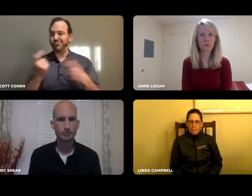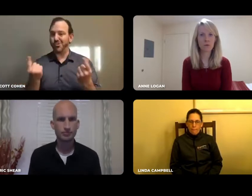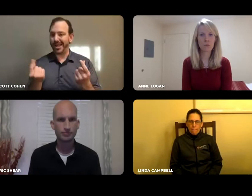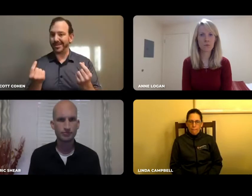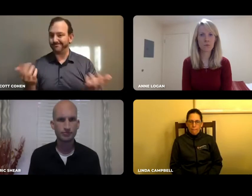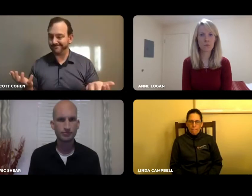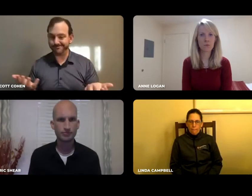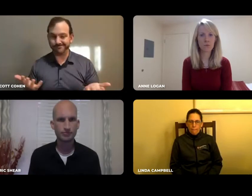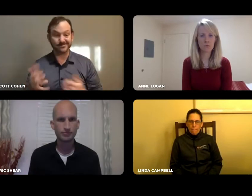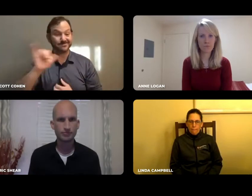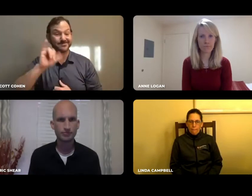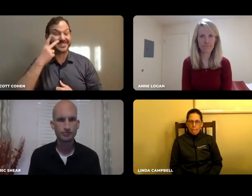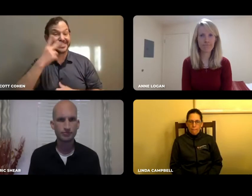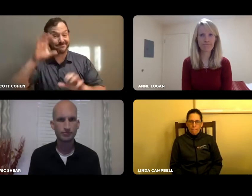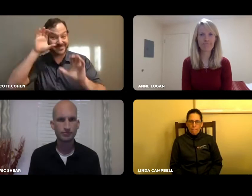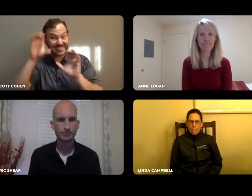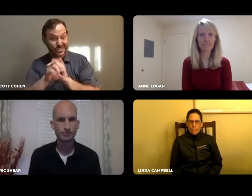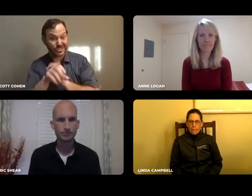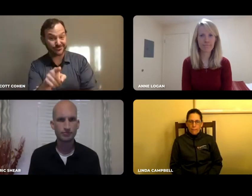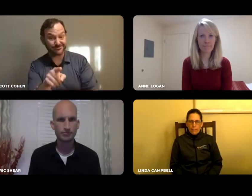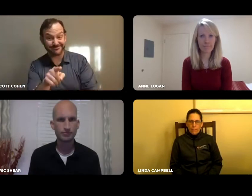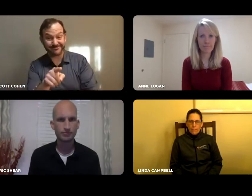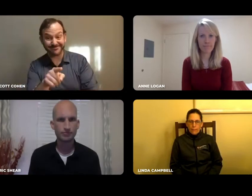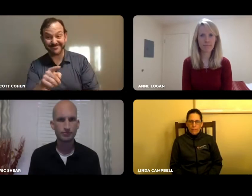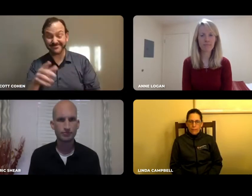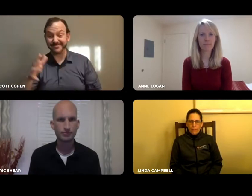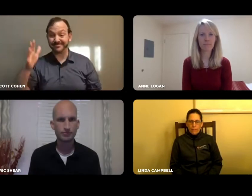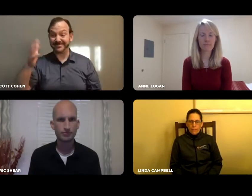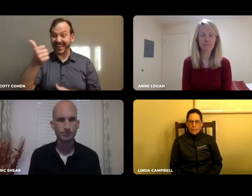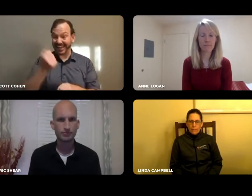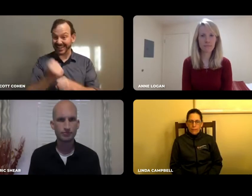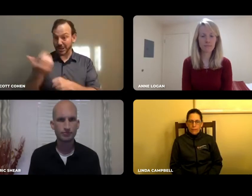How did one prepare for those Emerging STEM careers ?